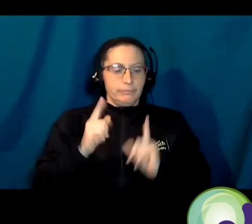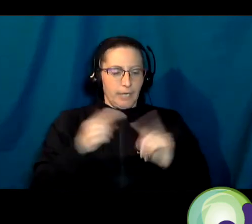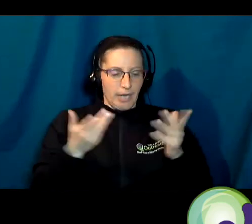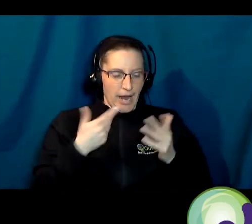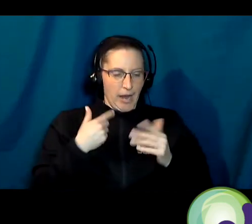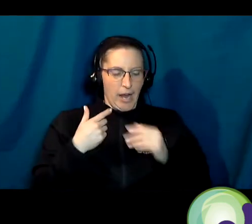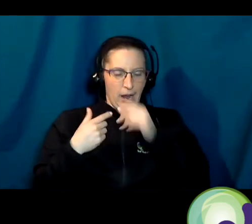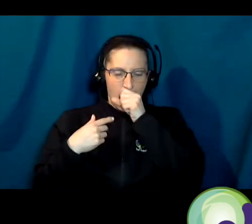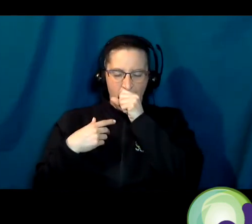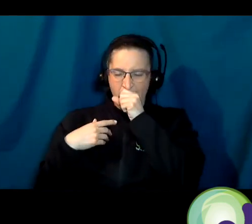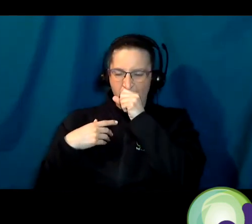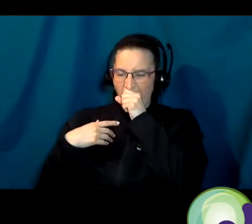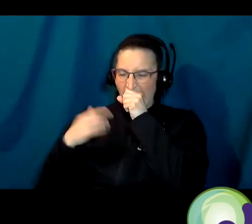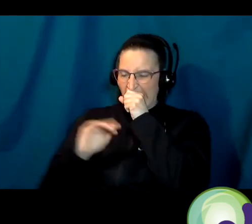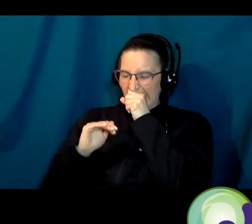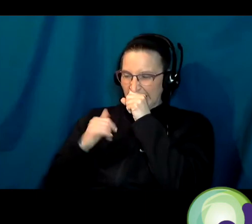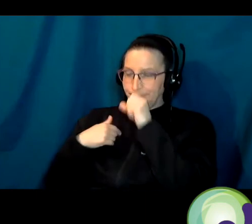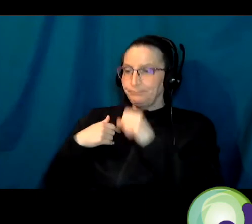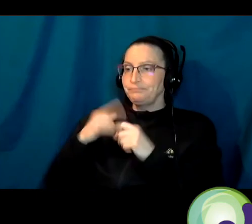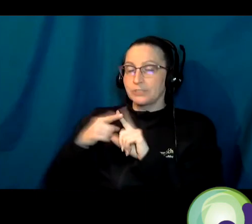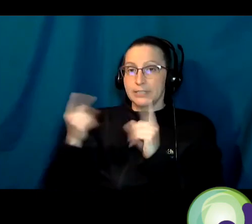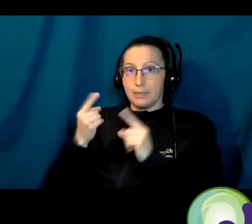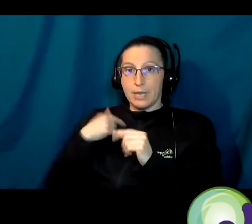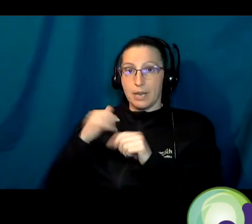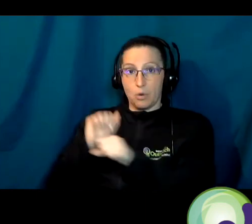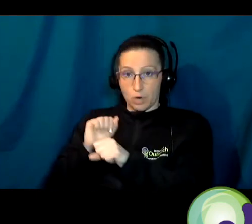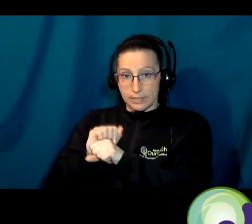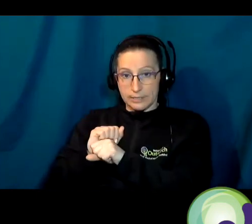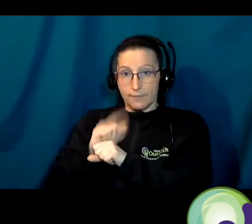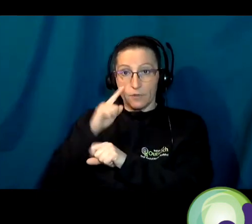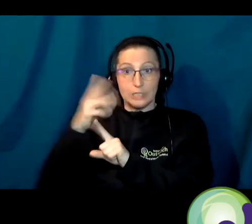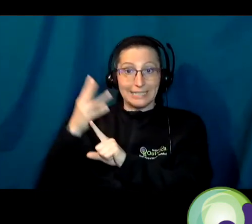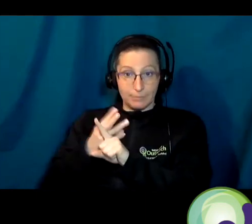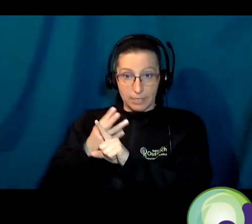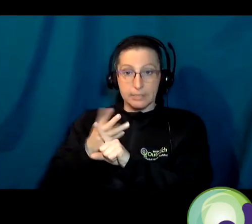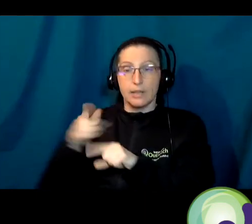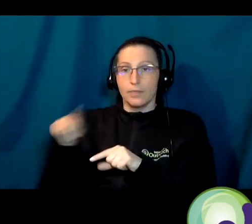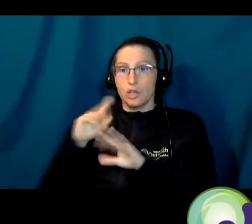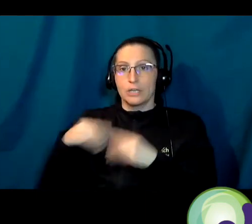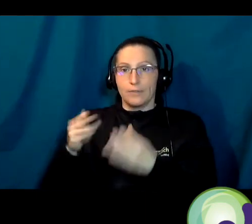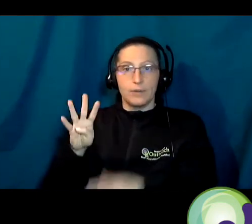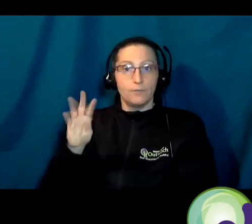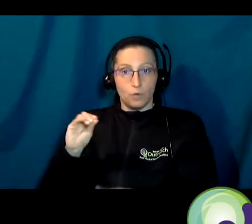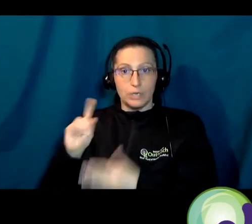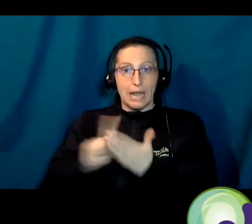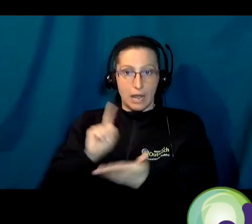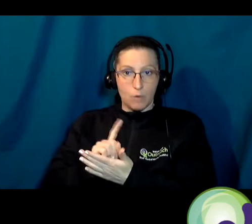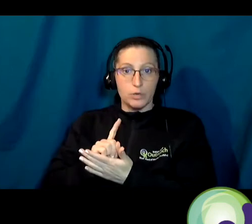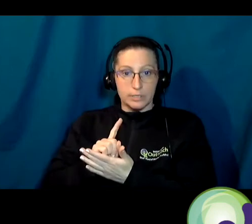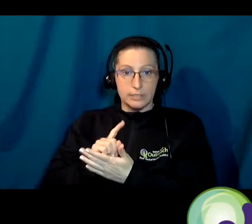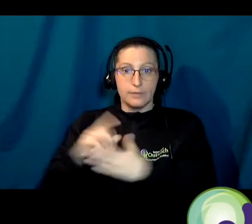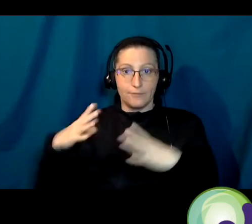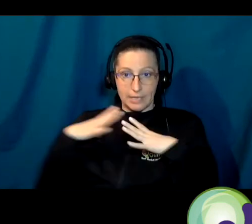they are given, after six months, they are given 40 hours of vacation that they can